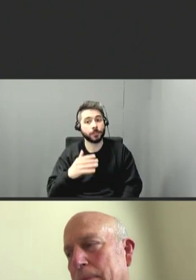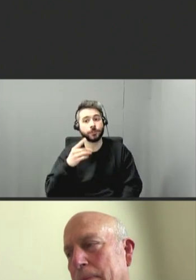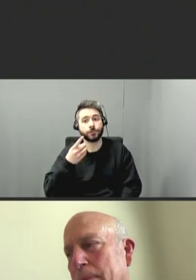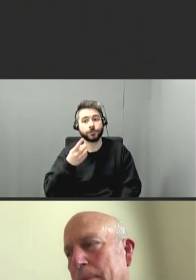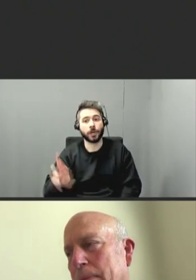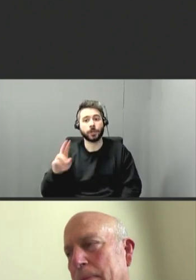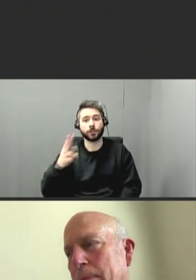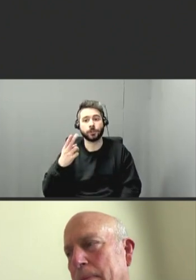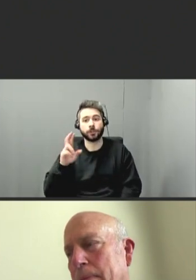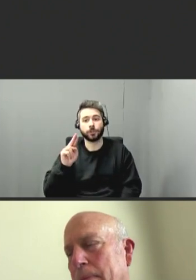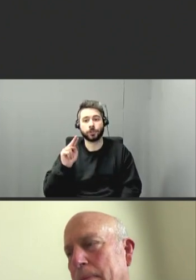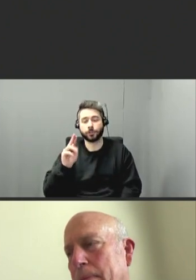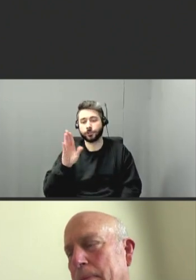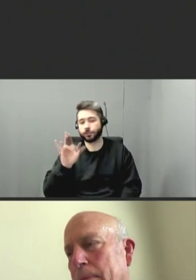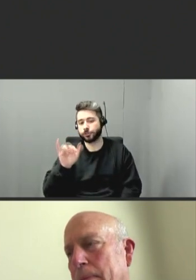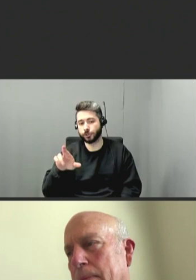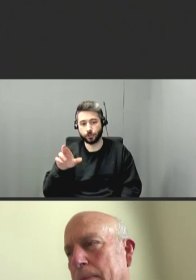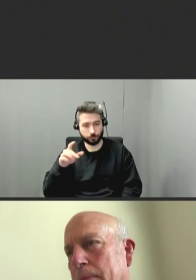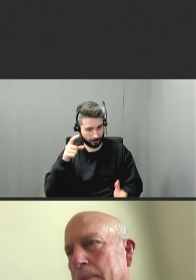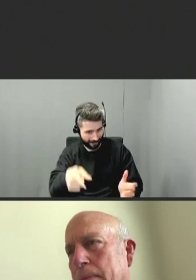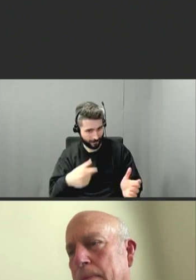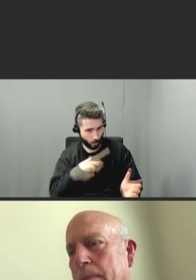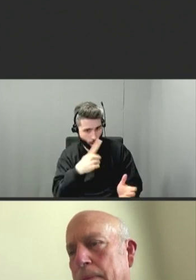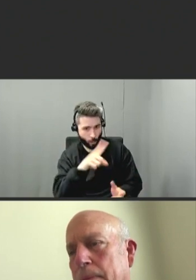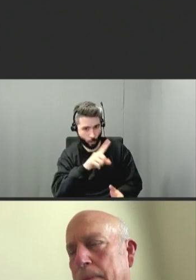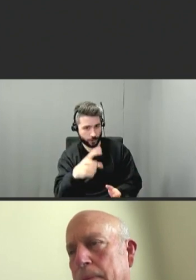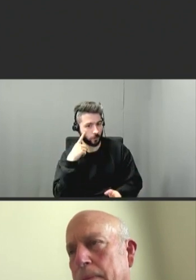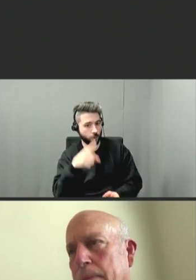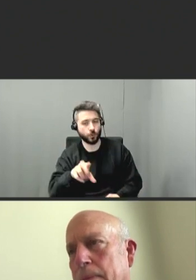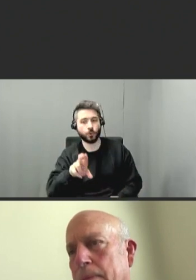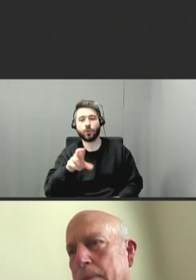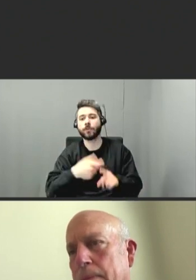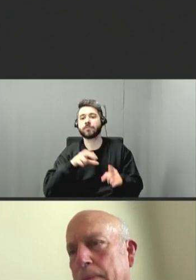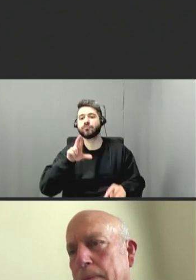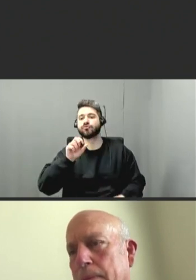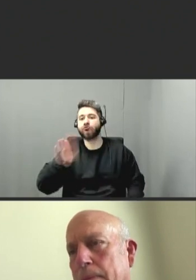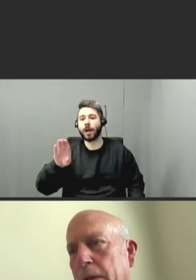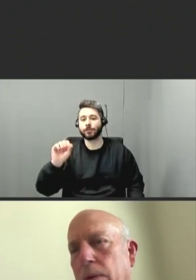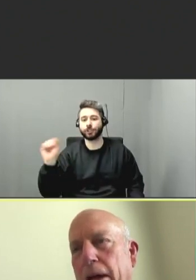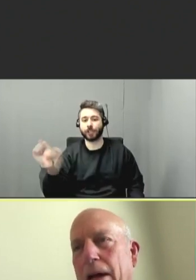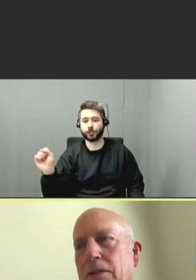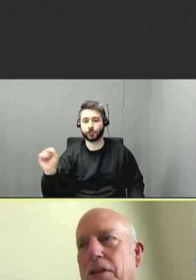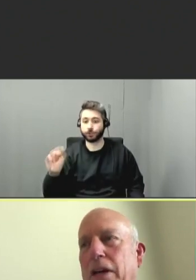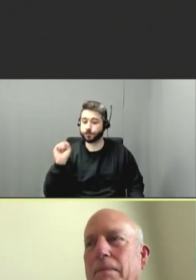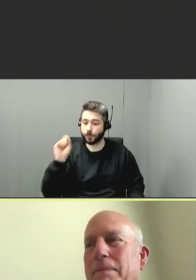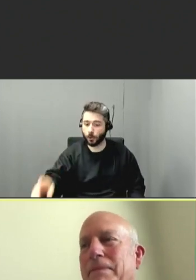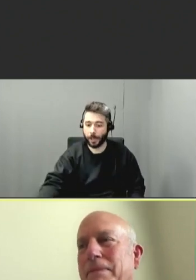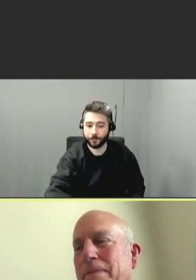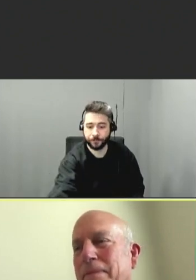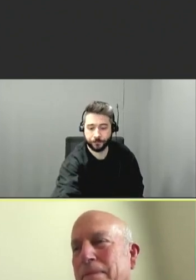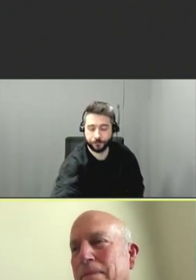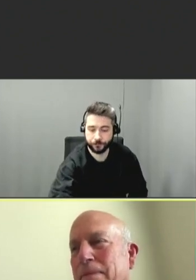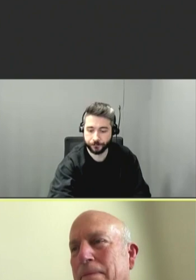You may note there's a question for you from Rob Schechter in the chat. David Hernser: Okay, I'll check it. Robert Hopkins: Thank you.